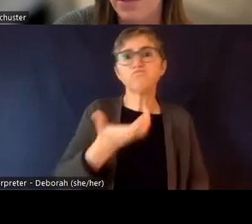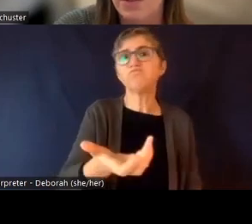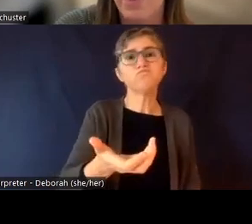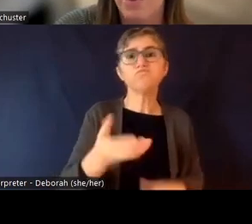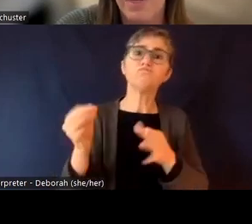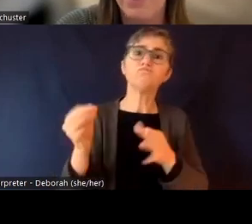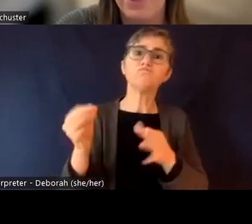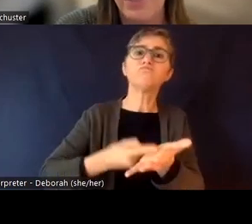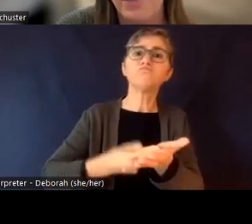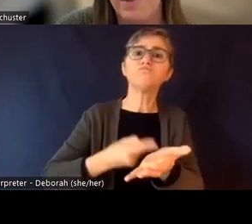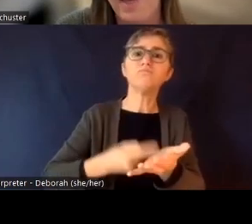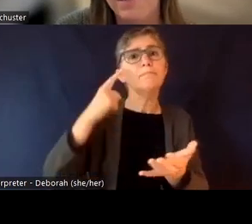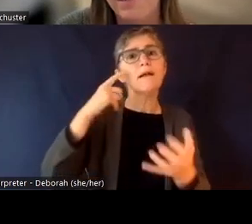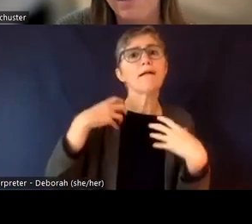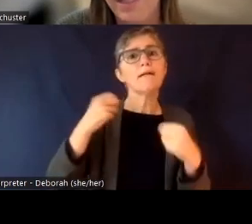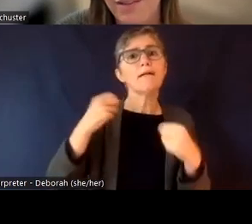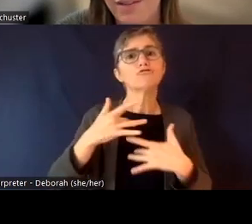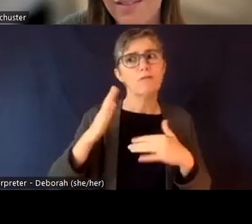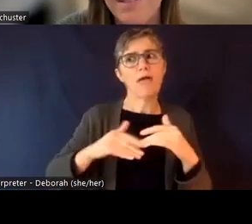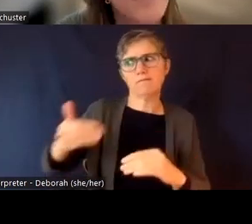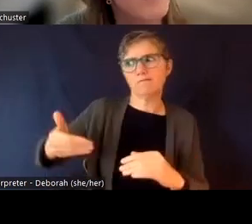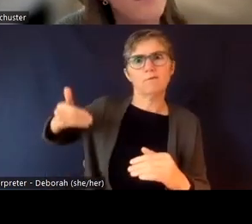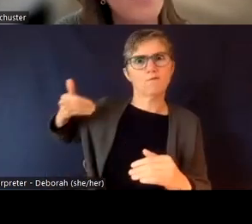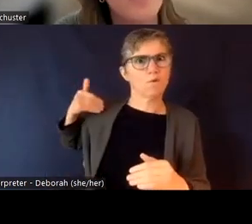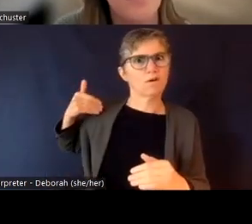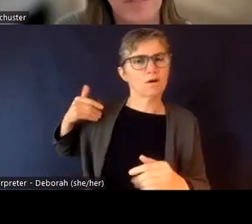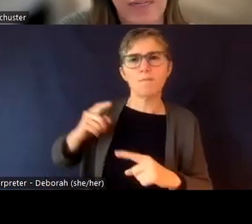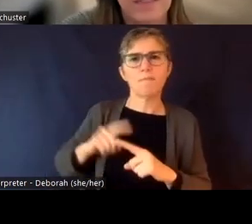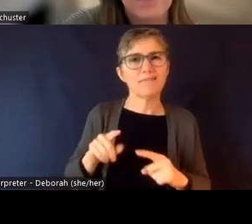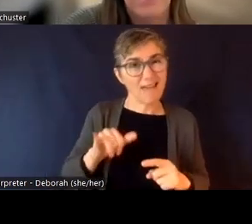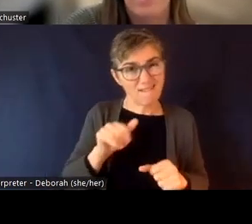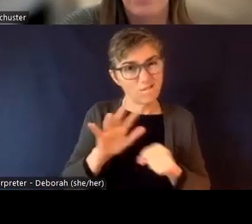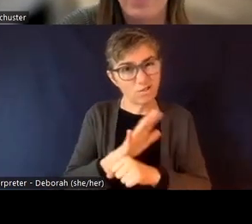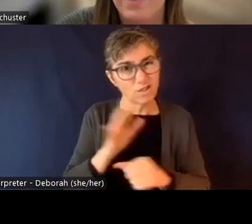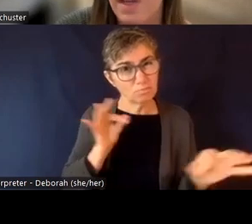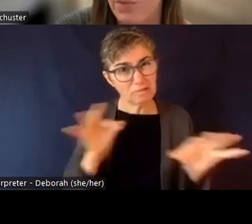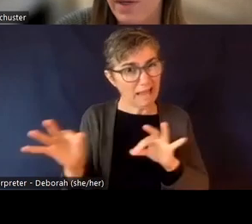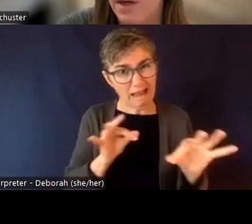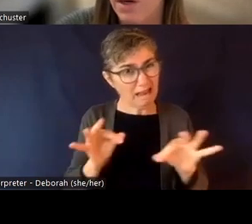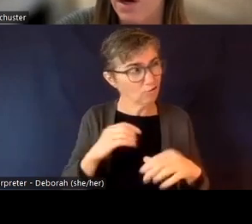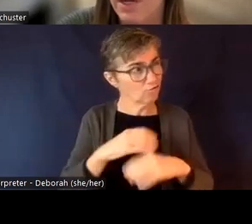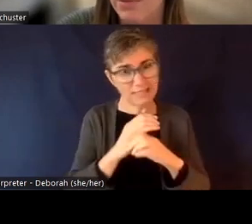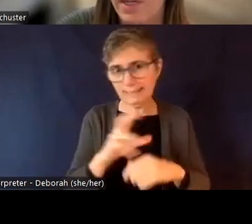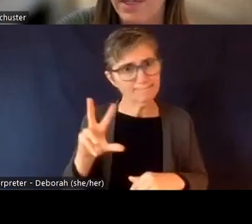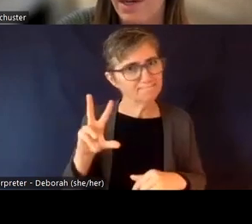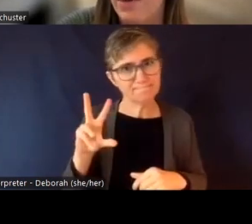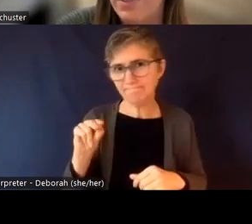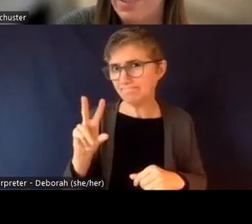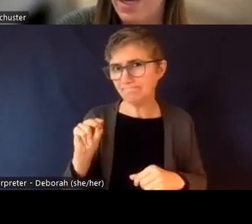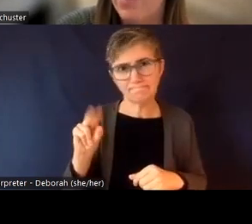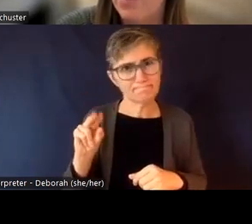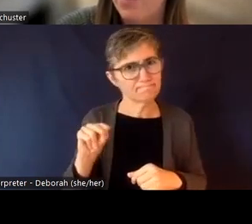concerns than prior generations but that doesn't fully explain the crisis that we are in right now.